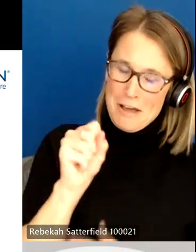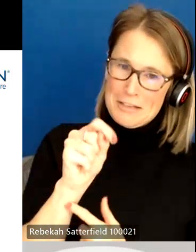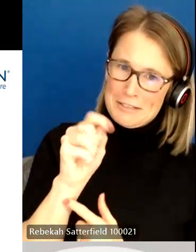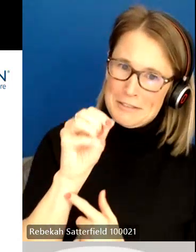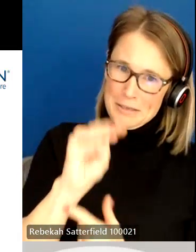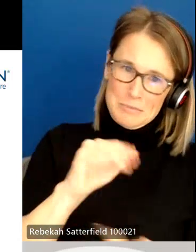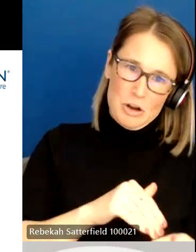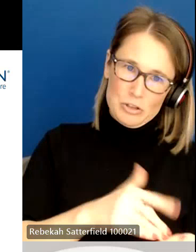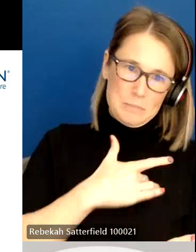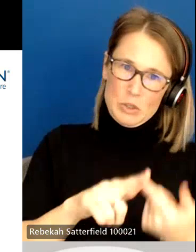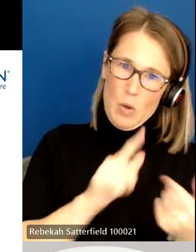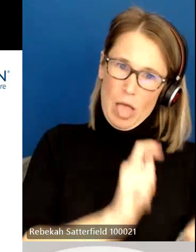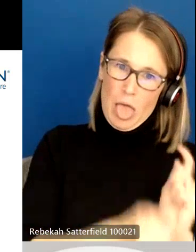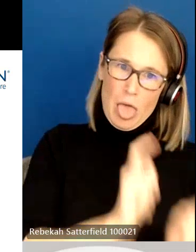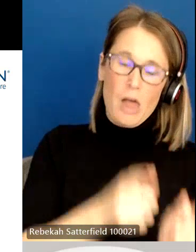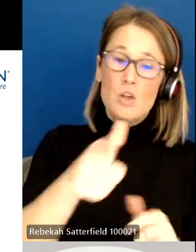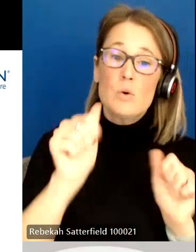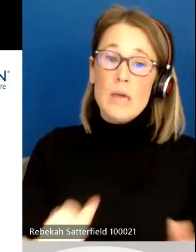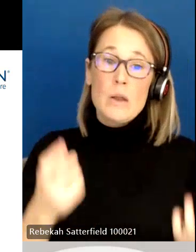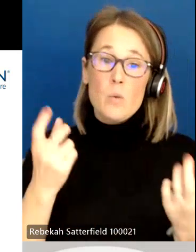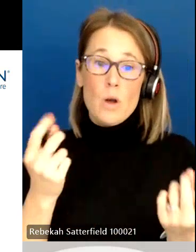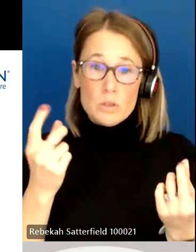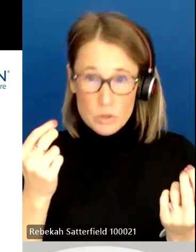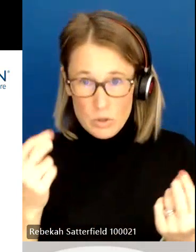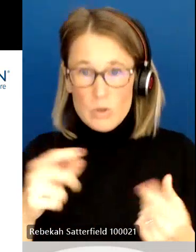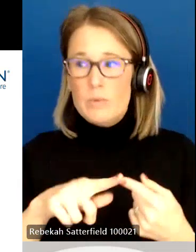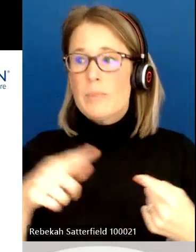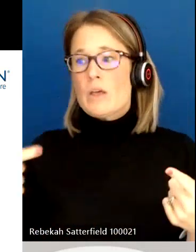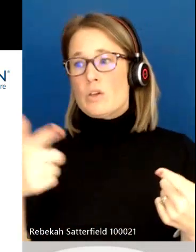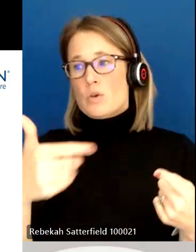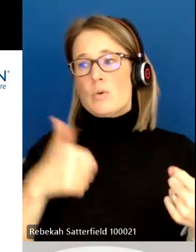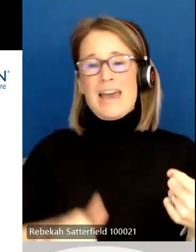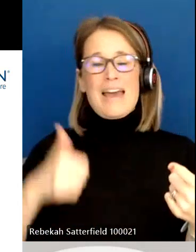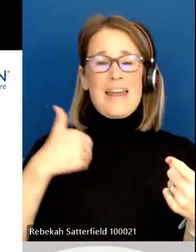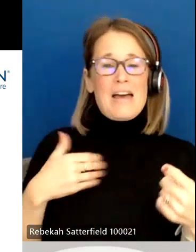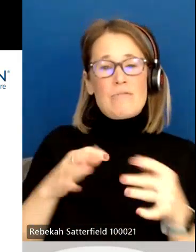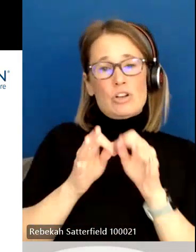you could do one of the following things you could have an interpreter present to interpret that to